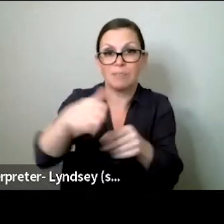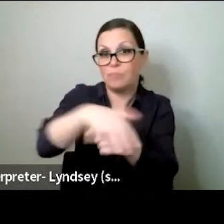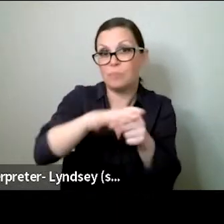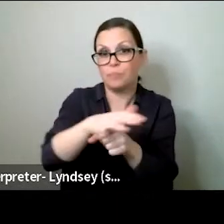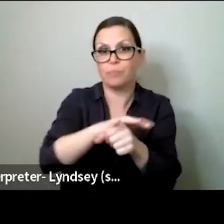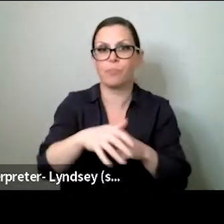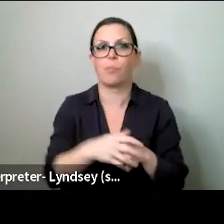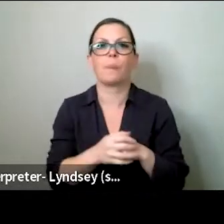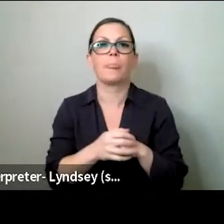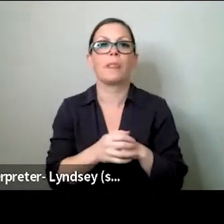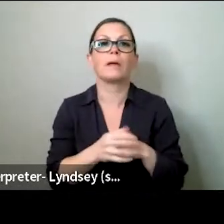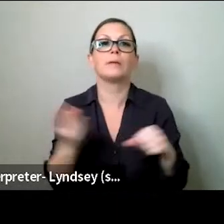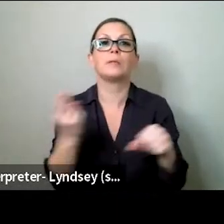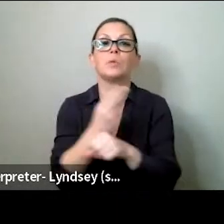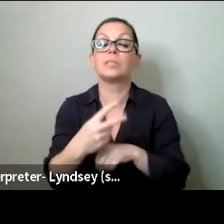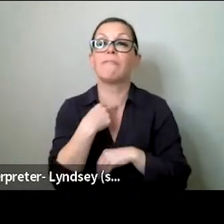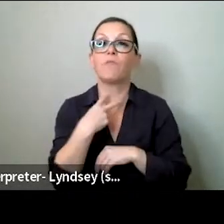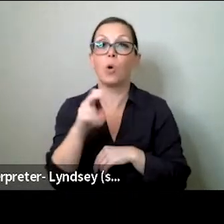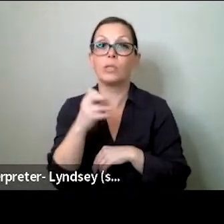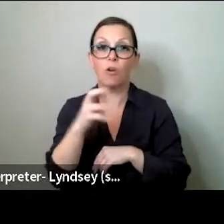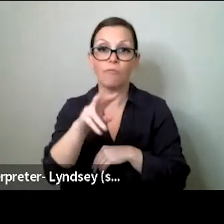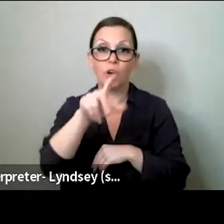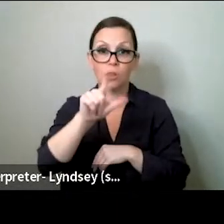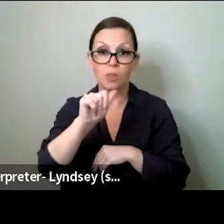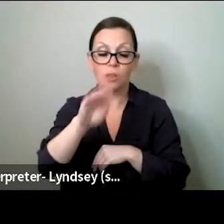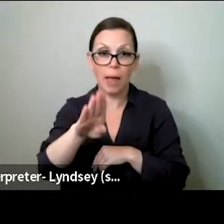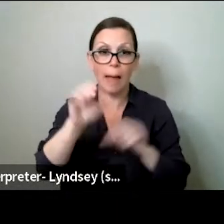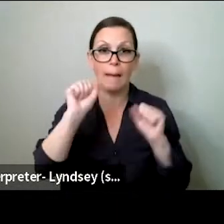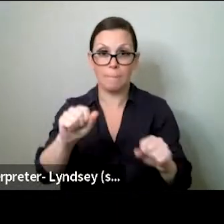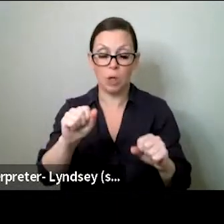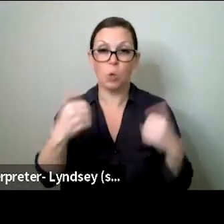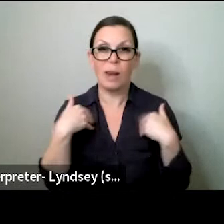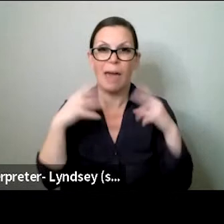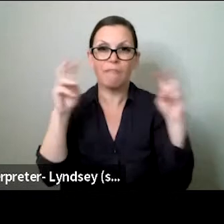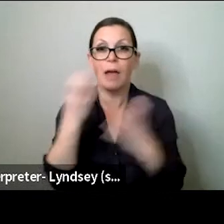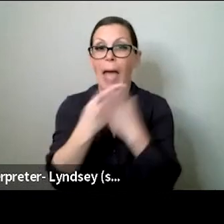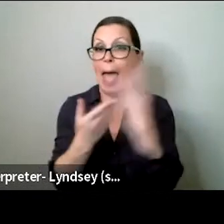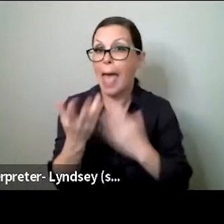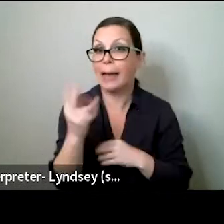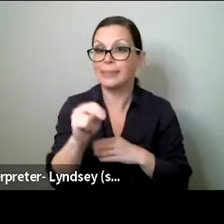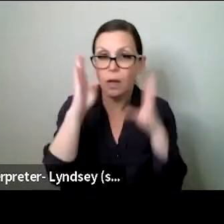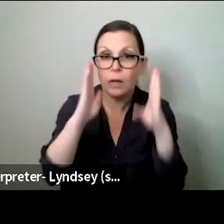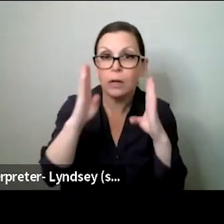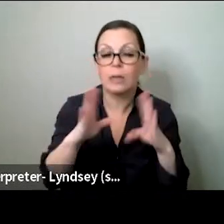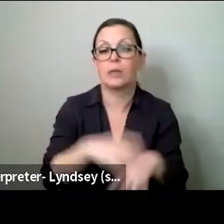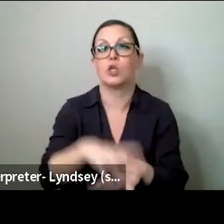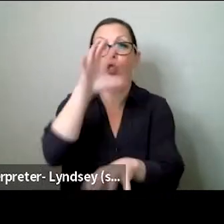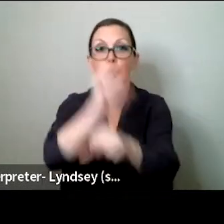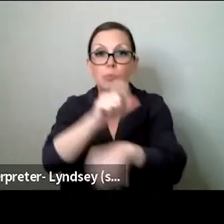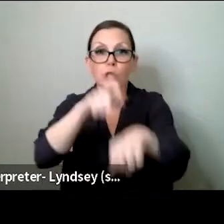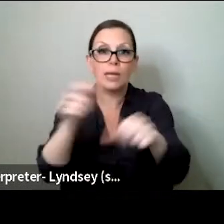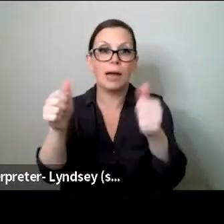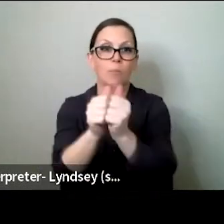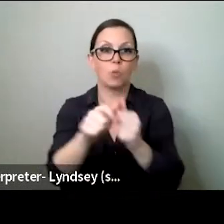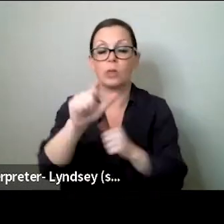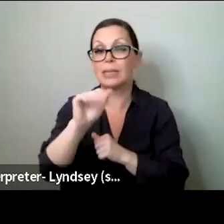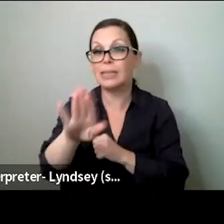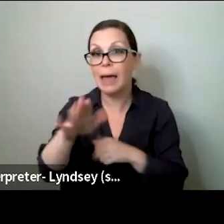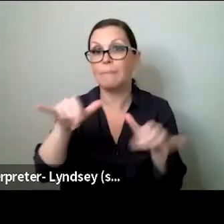With the voiceover labs, you can have hands-on attention. You book time with our voiceover lab engineers,